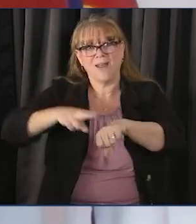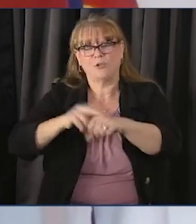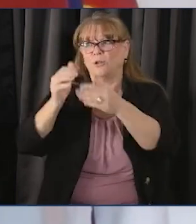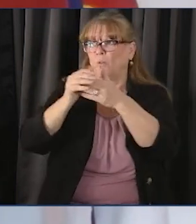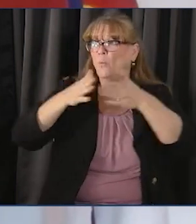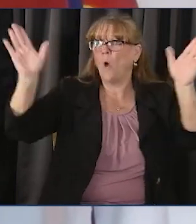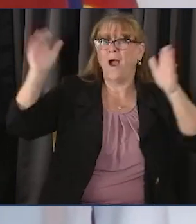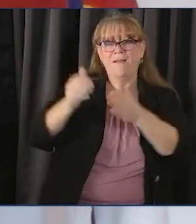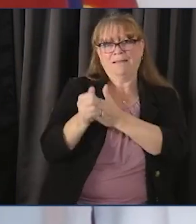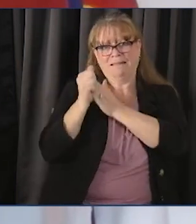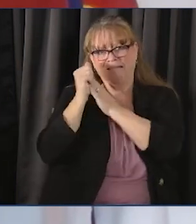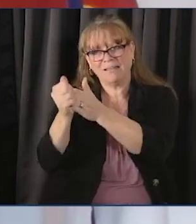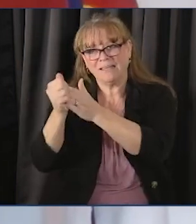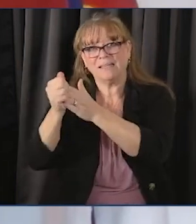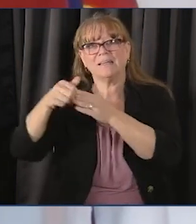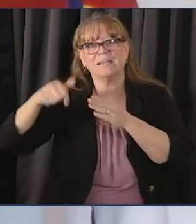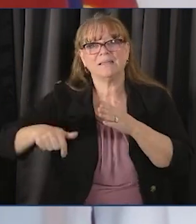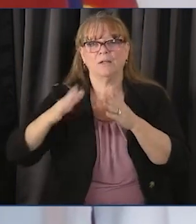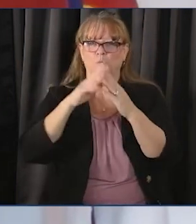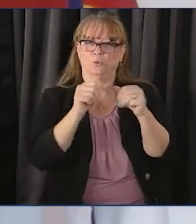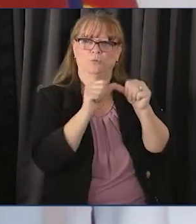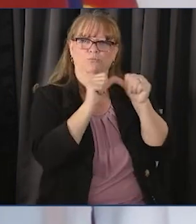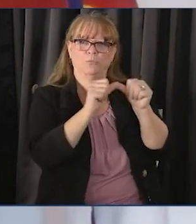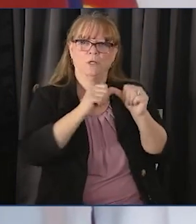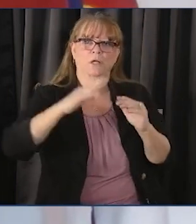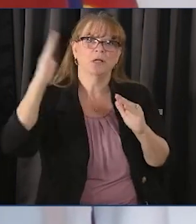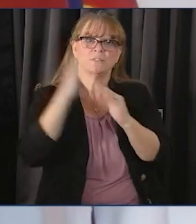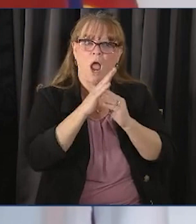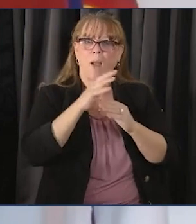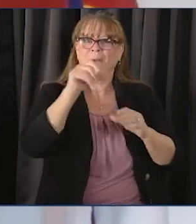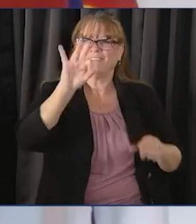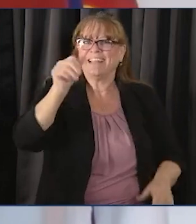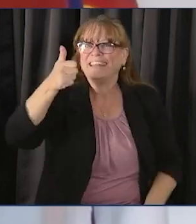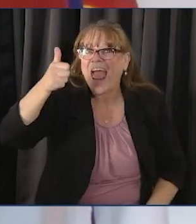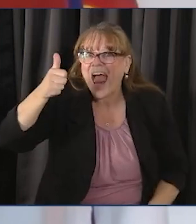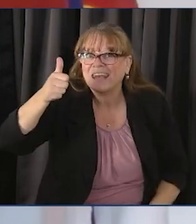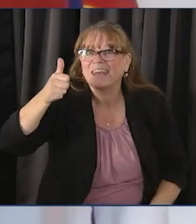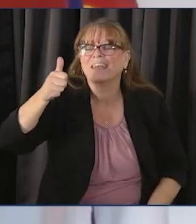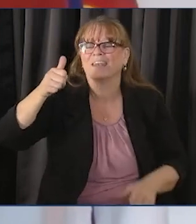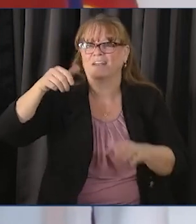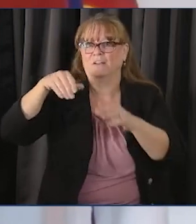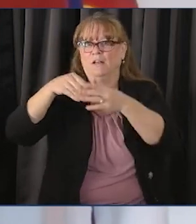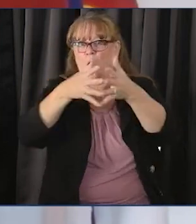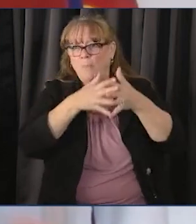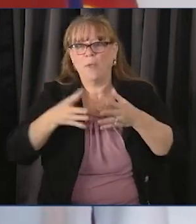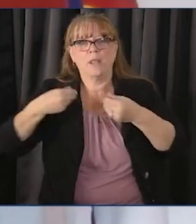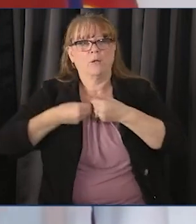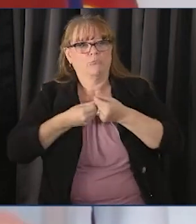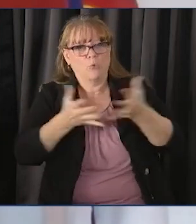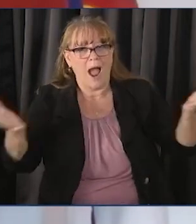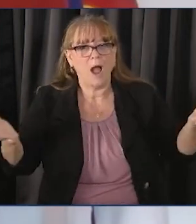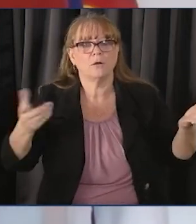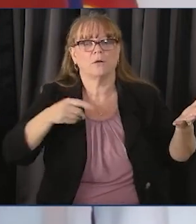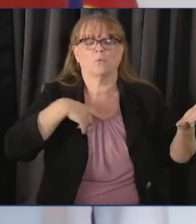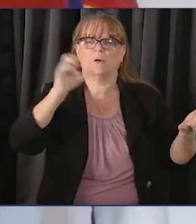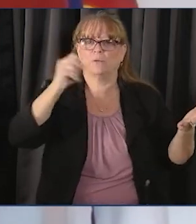vaccinated I'm proud to report that over five and a half percent of our population has received at least the first vaccine doesn't mean they're all fully protected yet again.